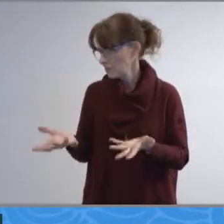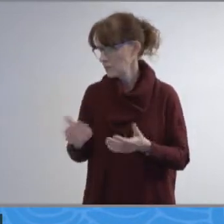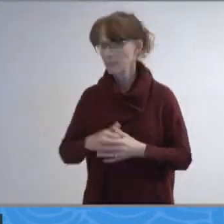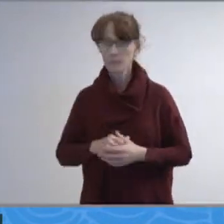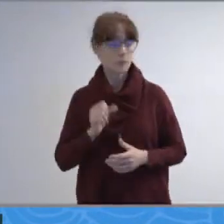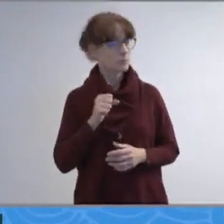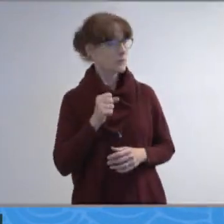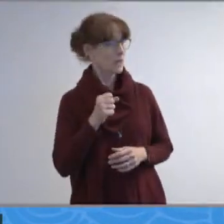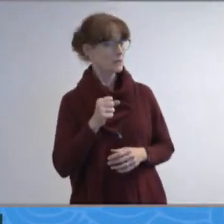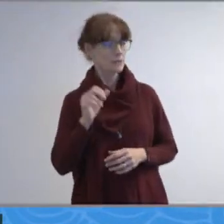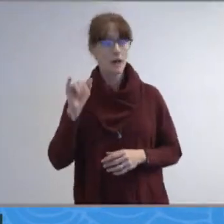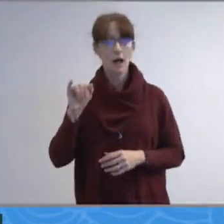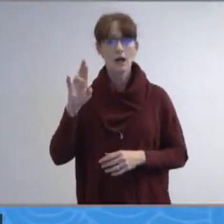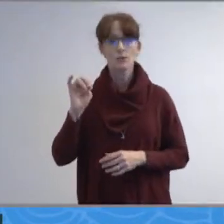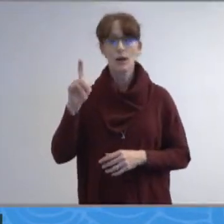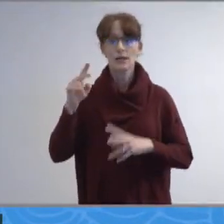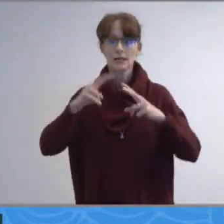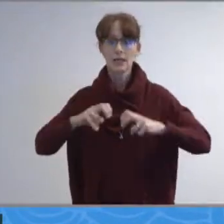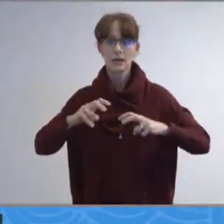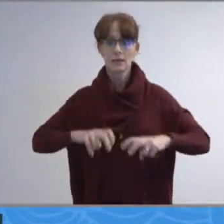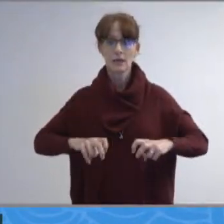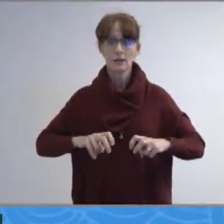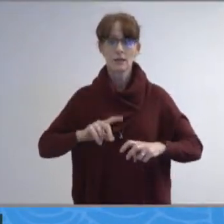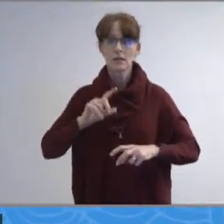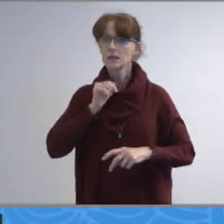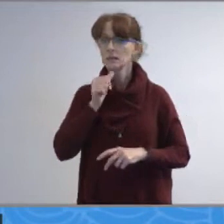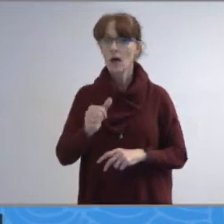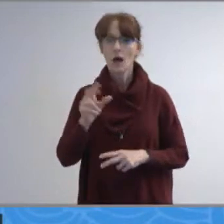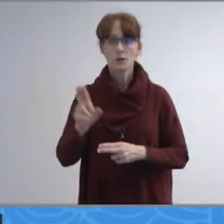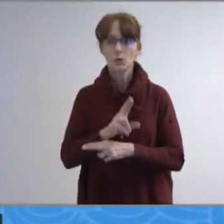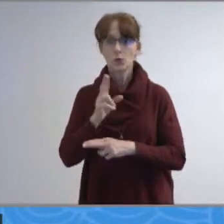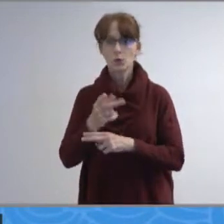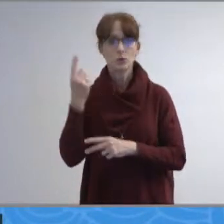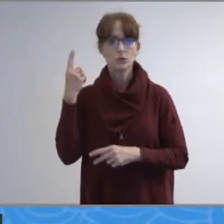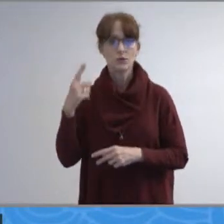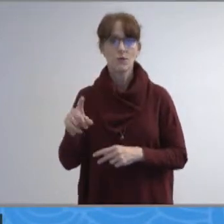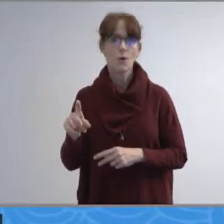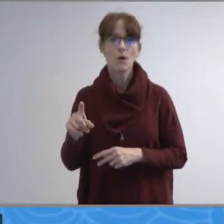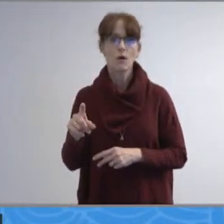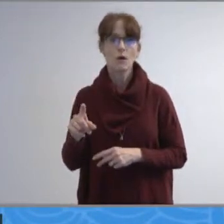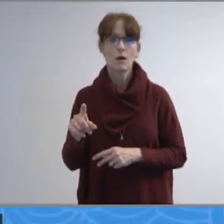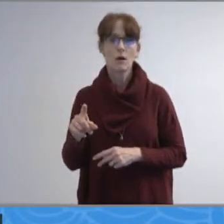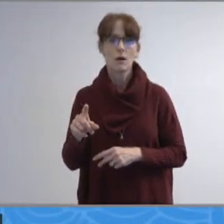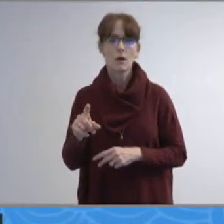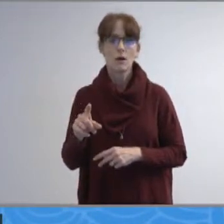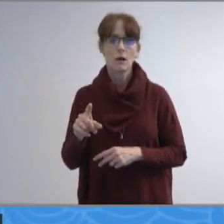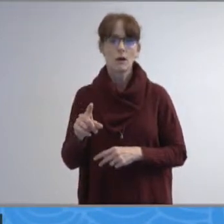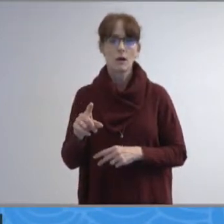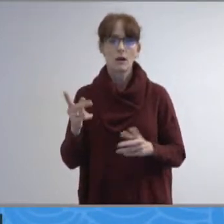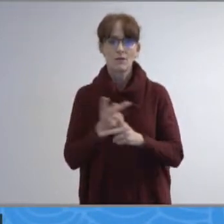Yes, the i-Ready Diagnostic is not intended to be used for in calculating student grades